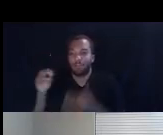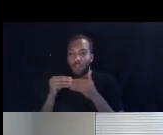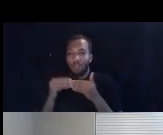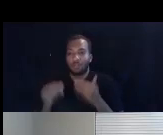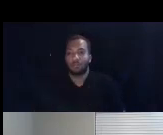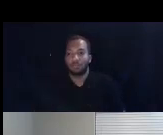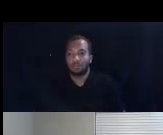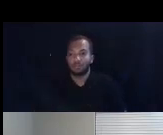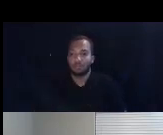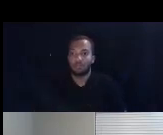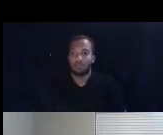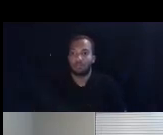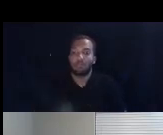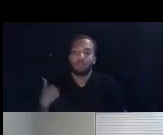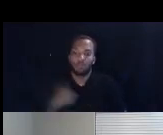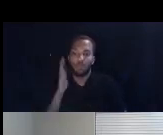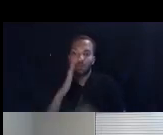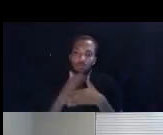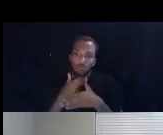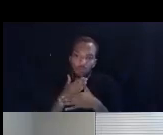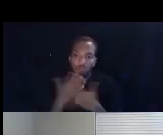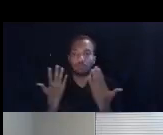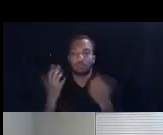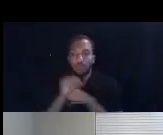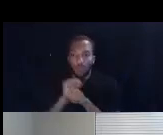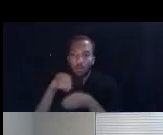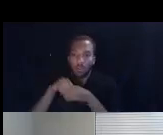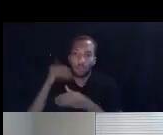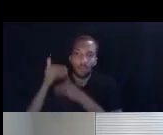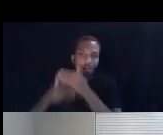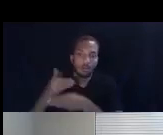where we share about the work and progress to kind of keep us accountable, if you will.